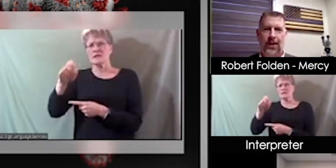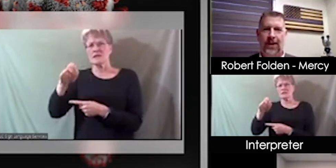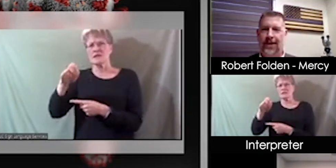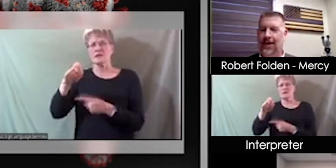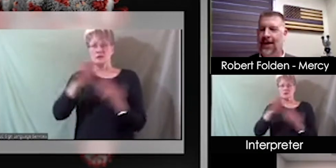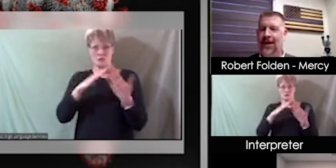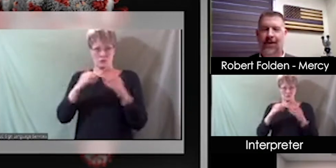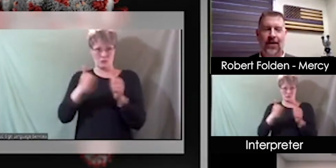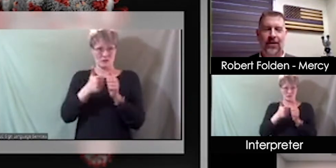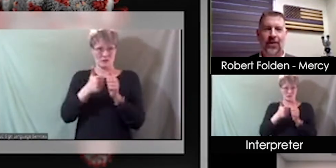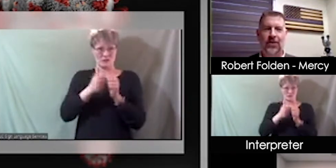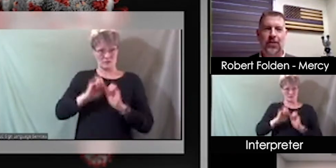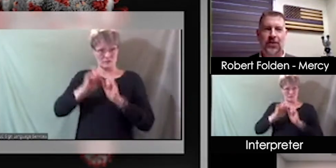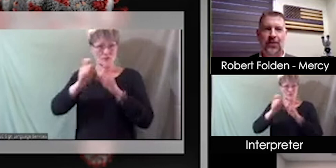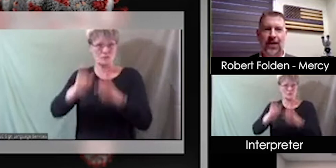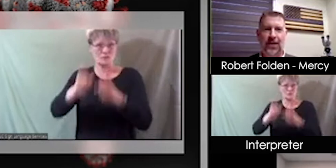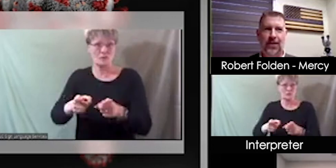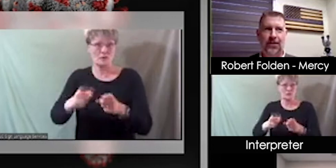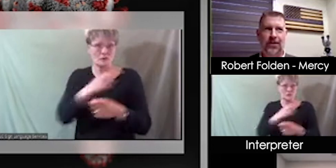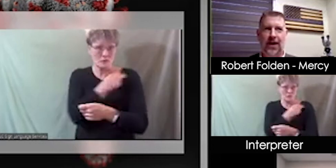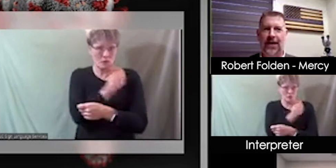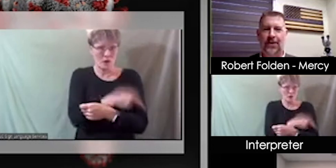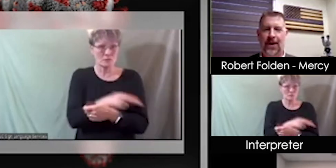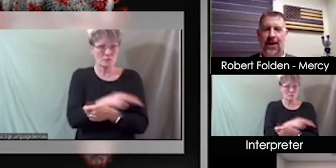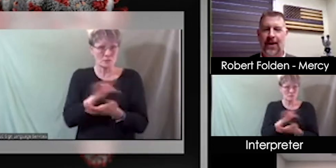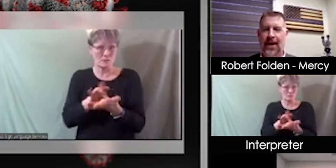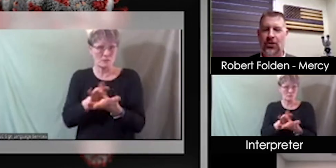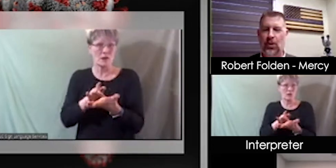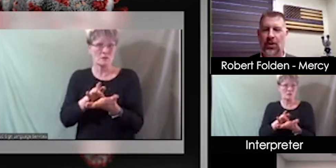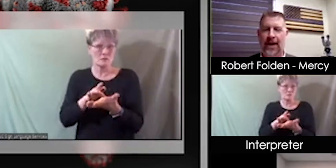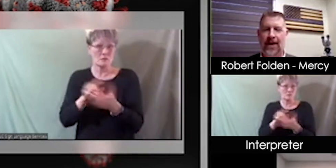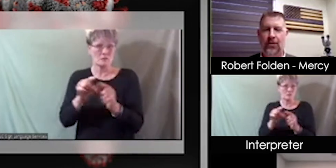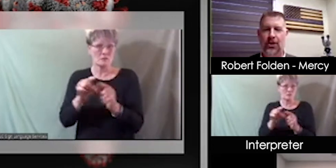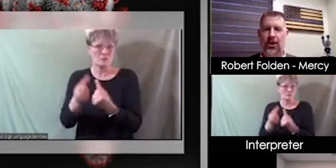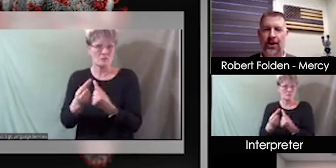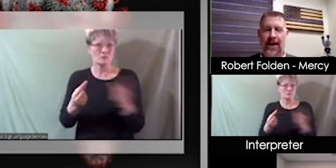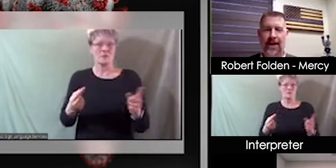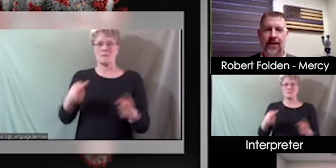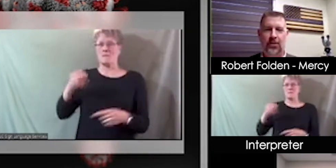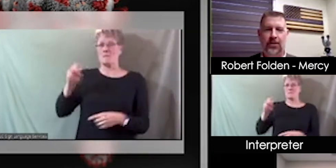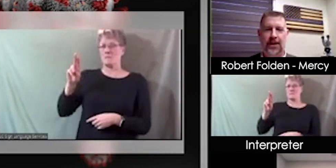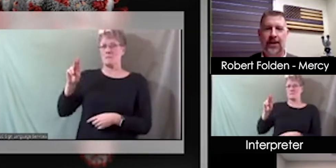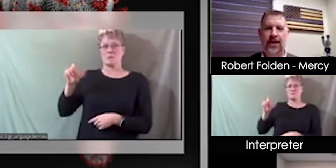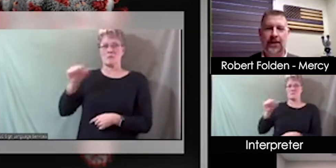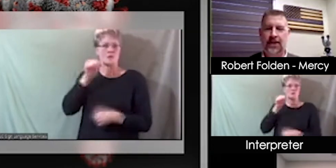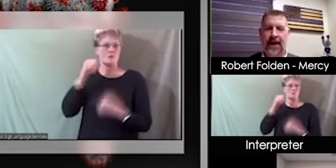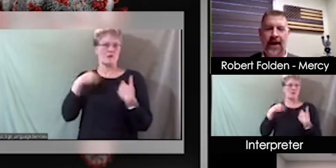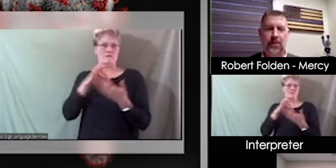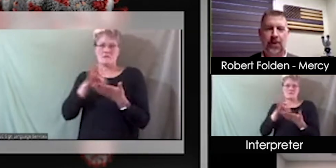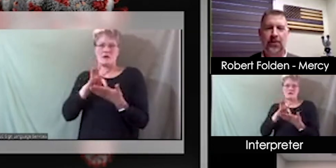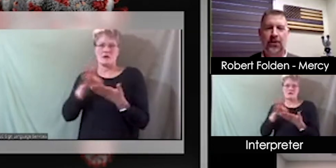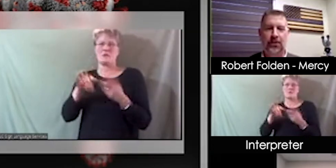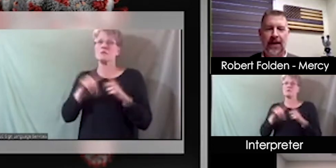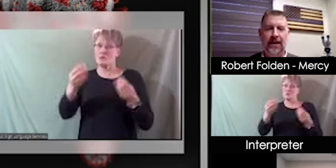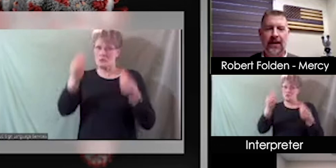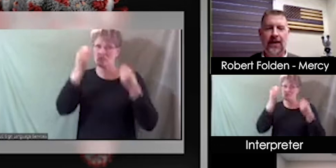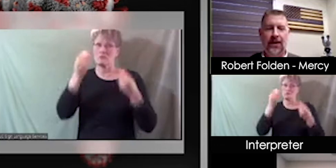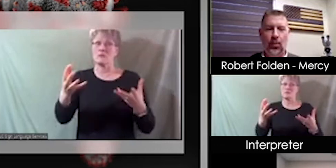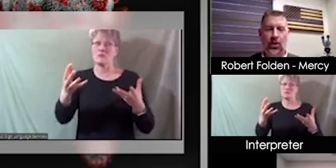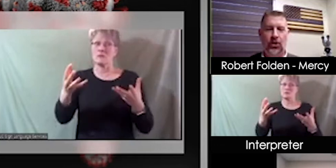Boy, I as far as Mercy Reding goes, I don't have an actual count on hand. I will tell you this, that as people donate